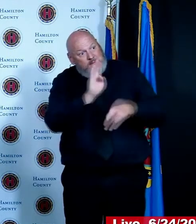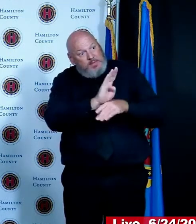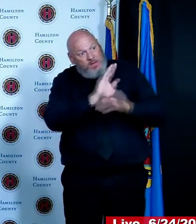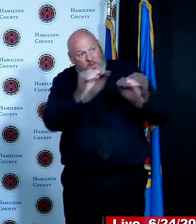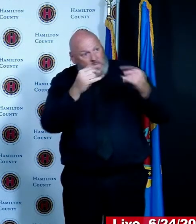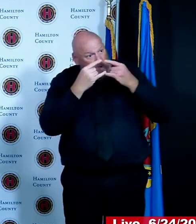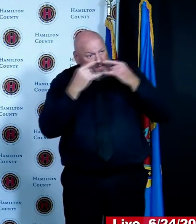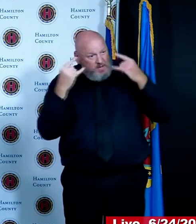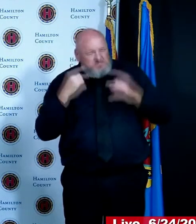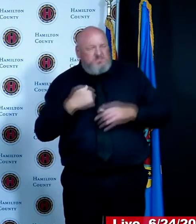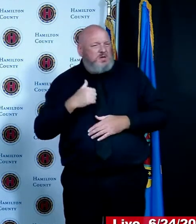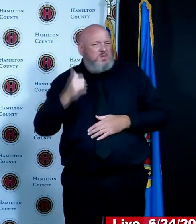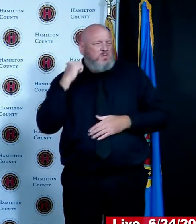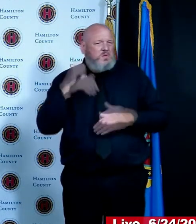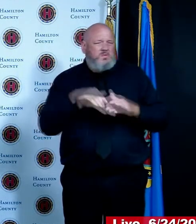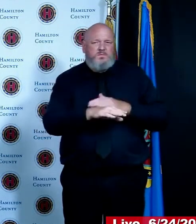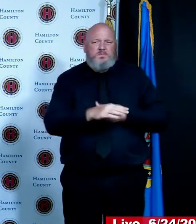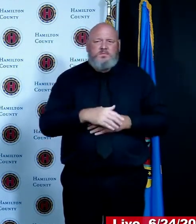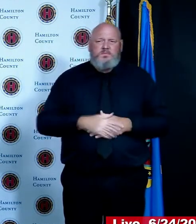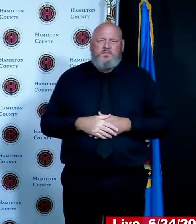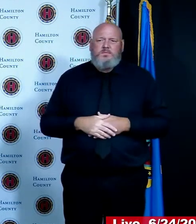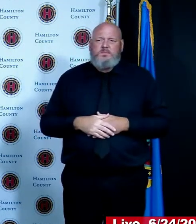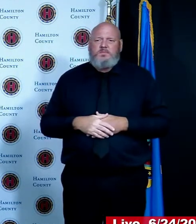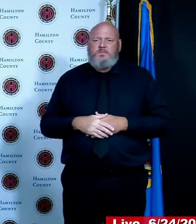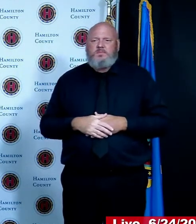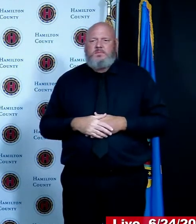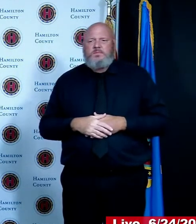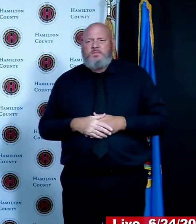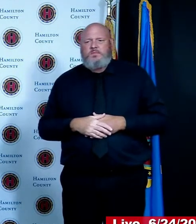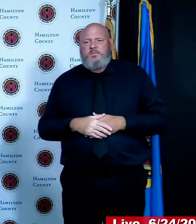eventually we will drive all businesses to operate in the safest way that can